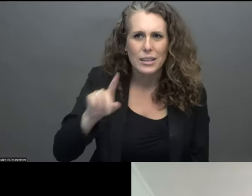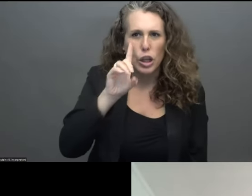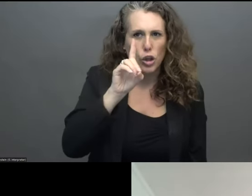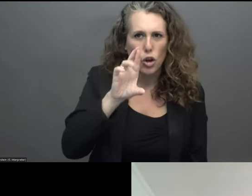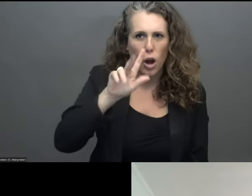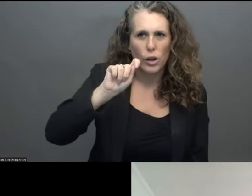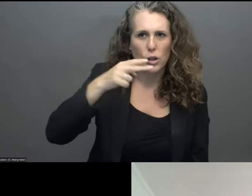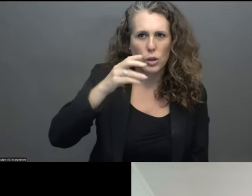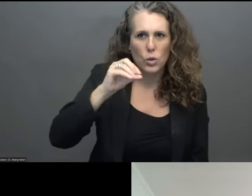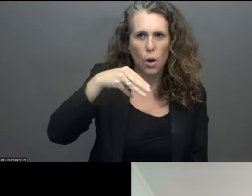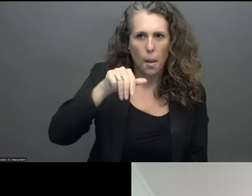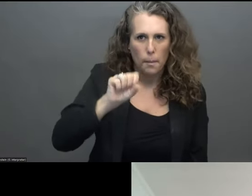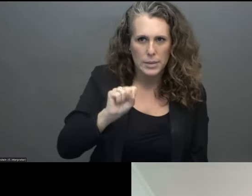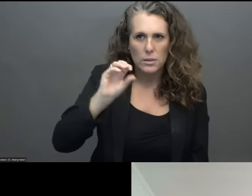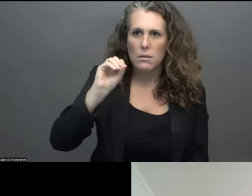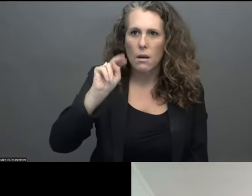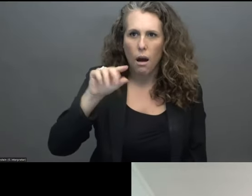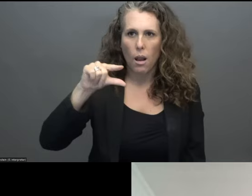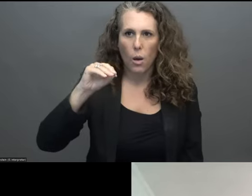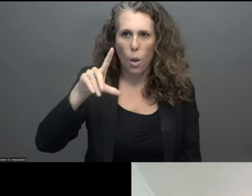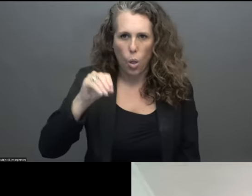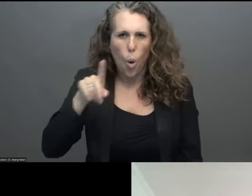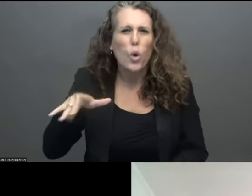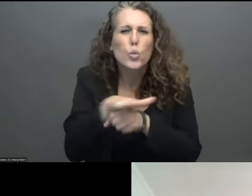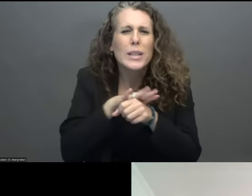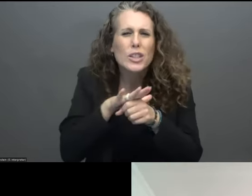element polar Kobe national. 15:39:24 Don't mess on Hulu, visit consideration